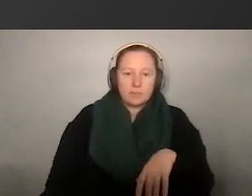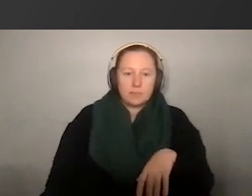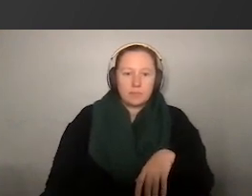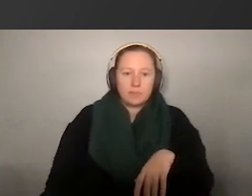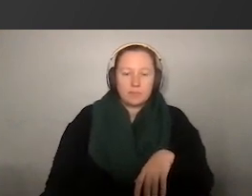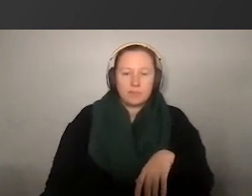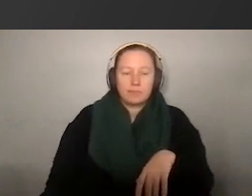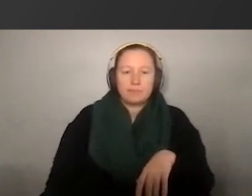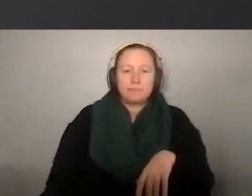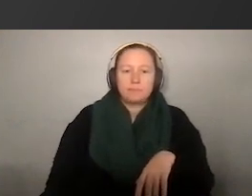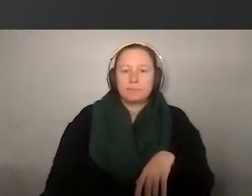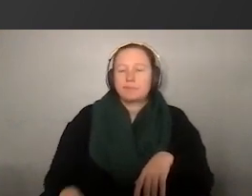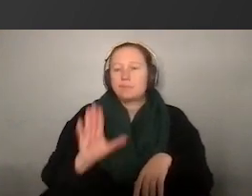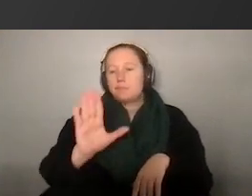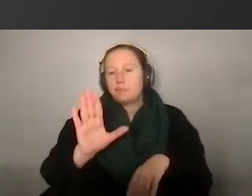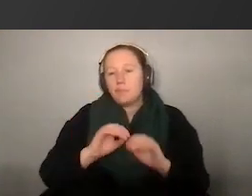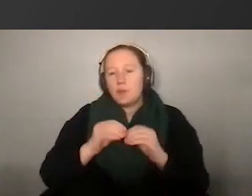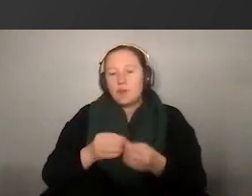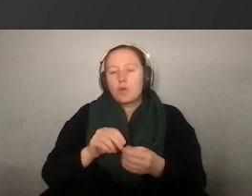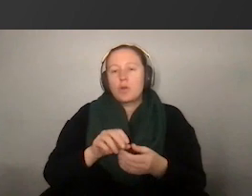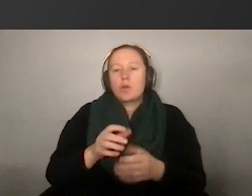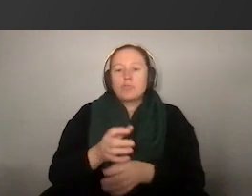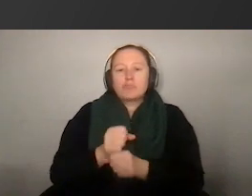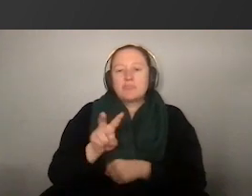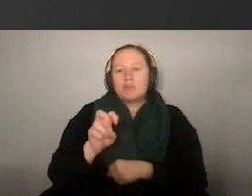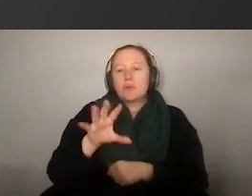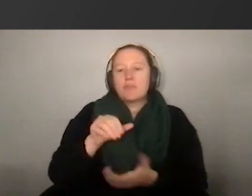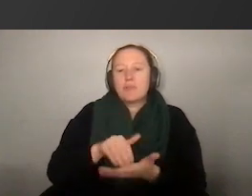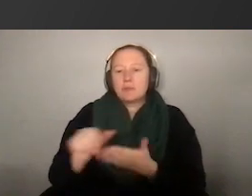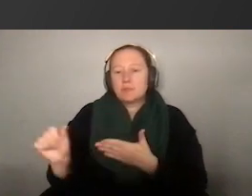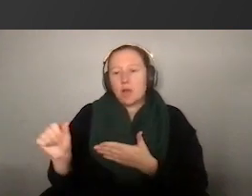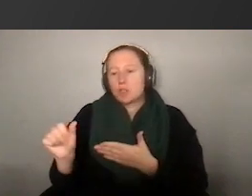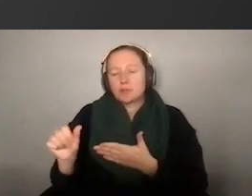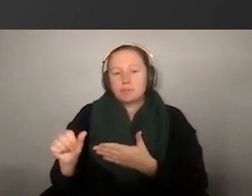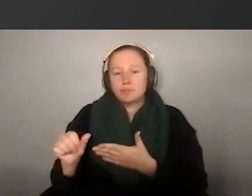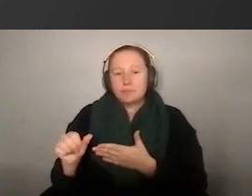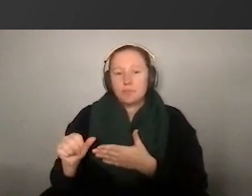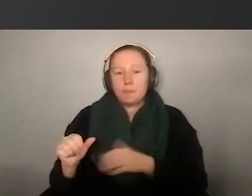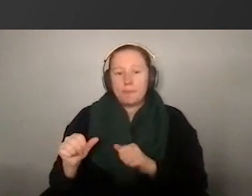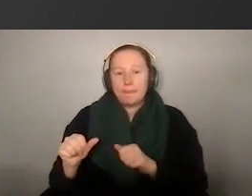Let's say your organization received $250,000 upfront. The supplement that was received was